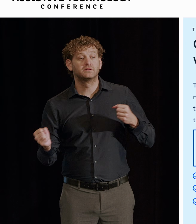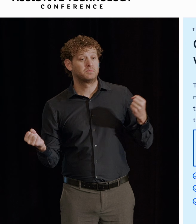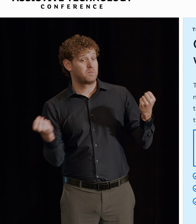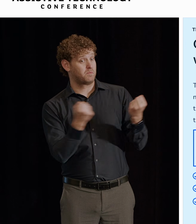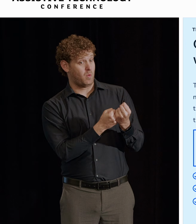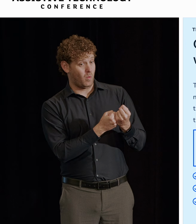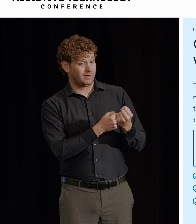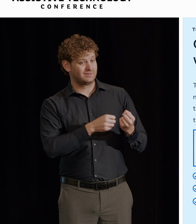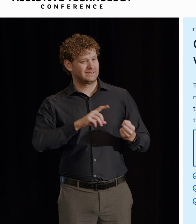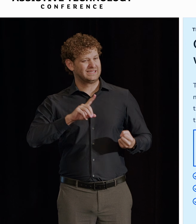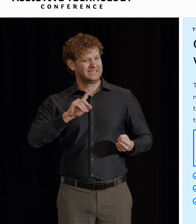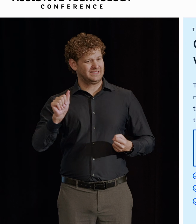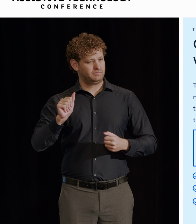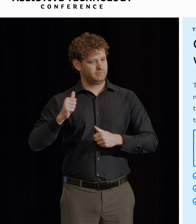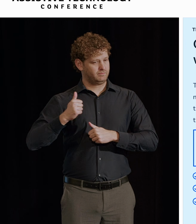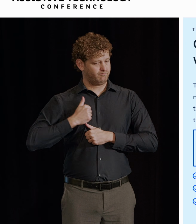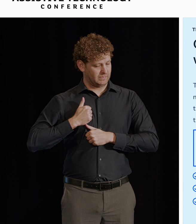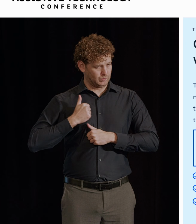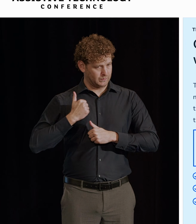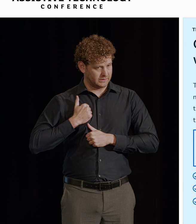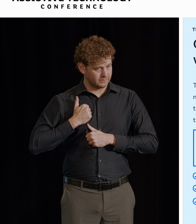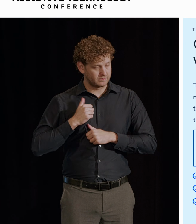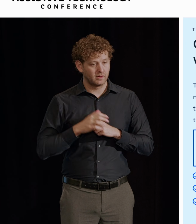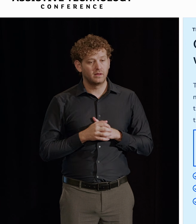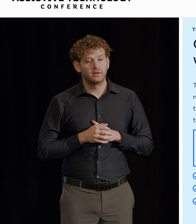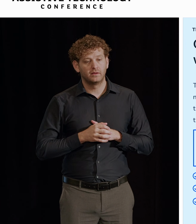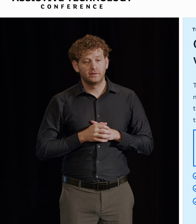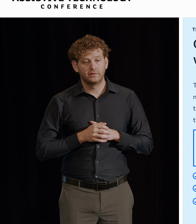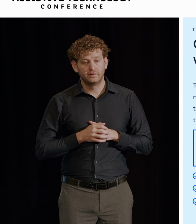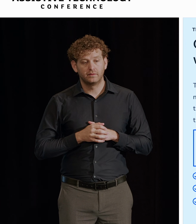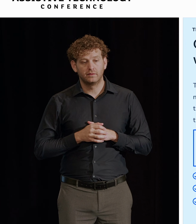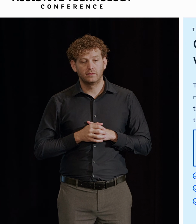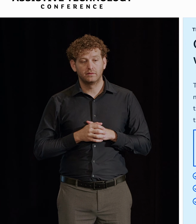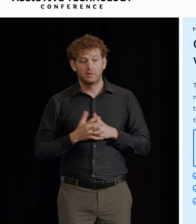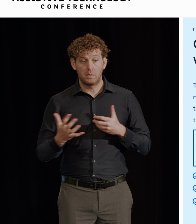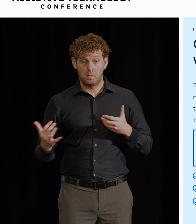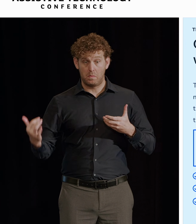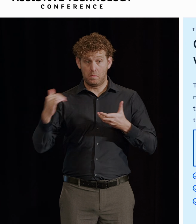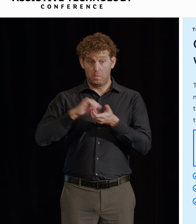And in this case, we partnered with them to explore how the glasses can help those veterans